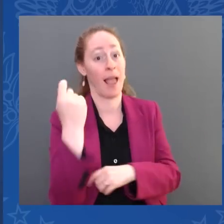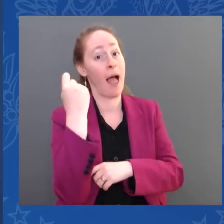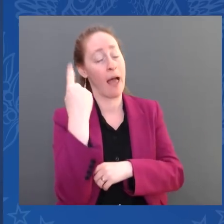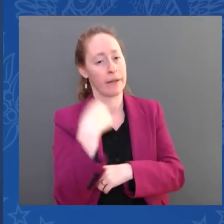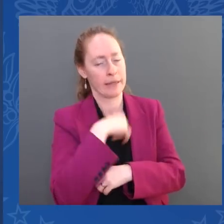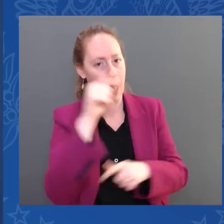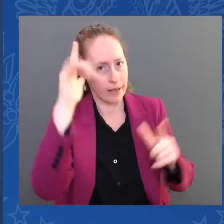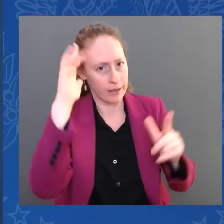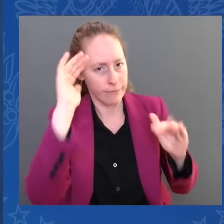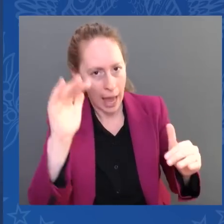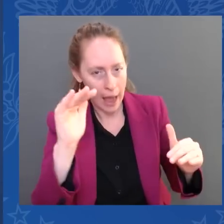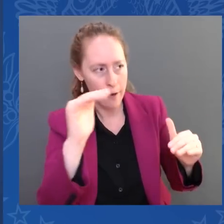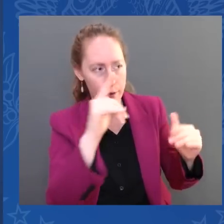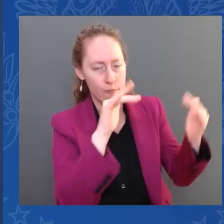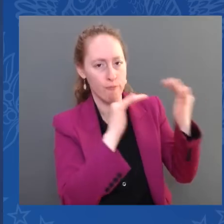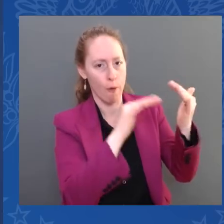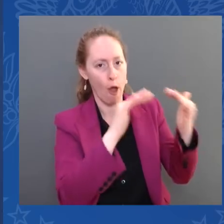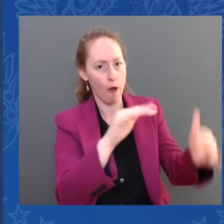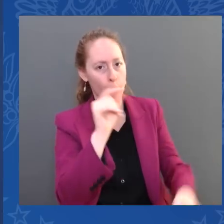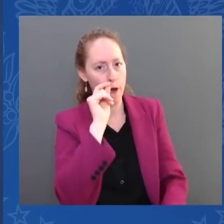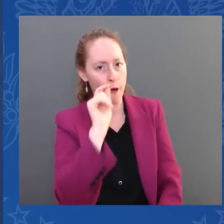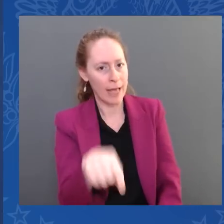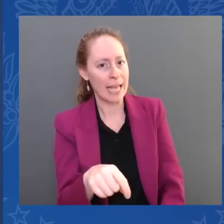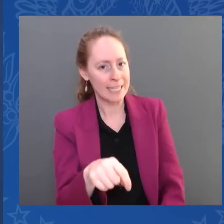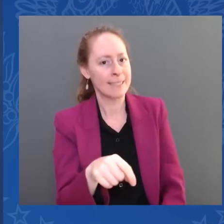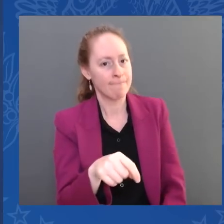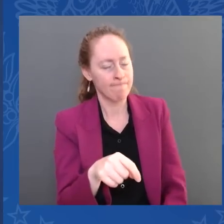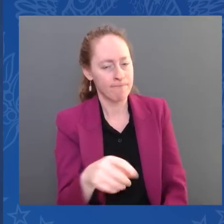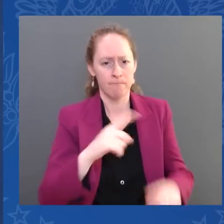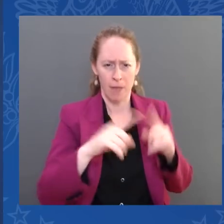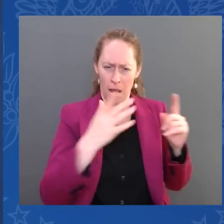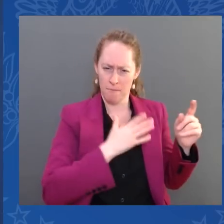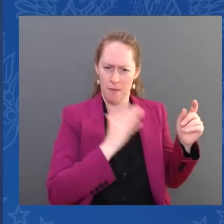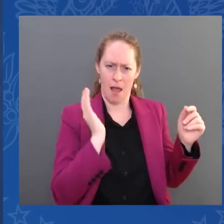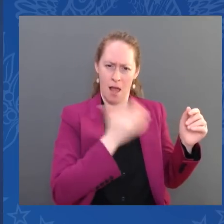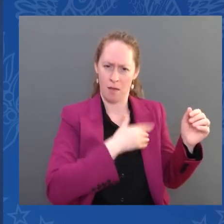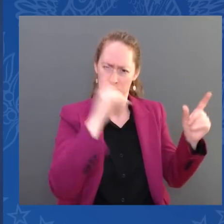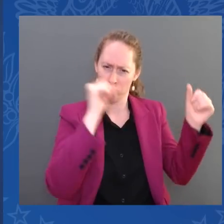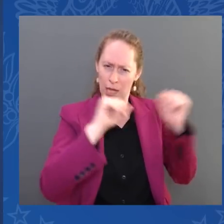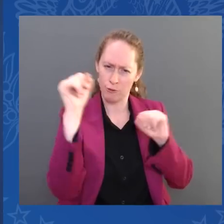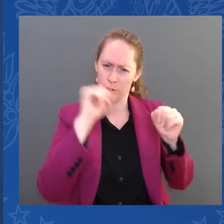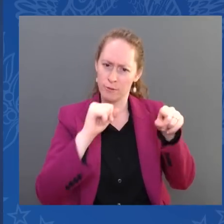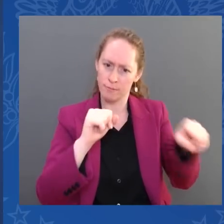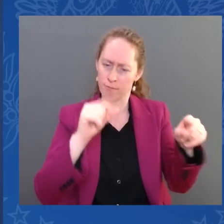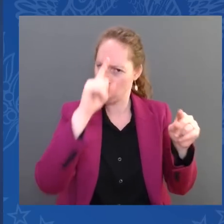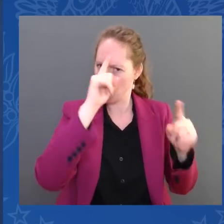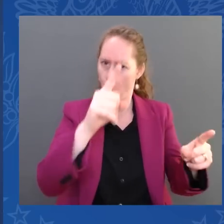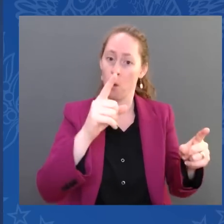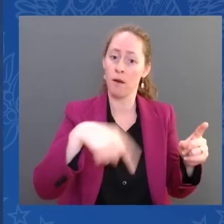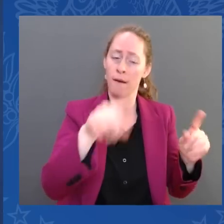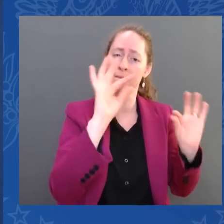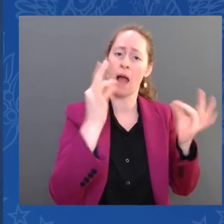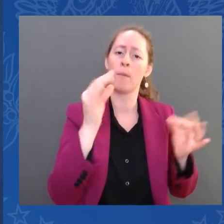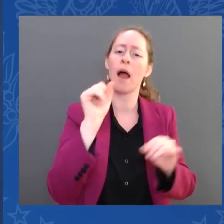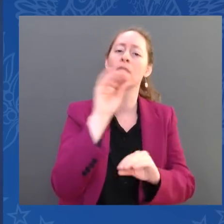it has helped our federal deficit come down. And now, because of that strategy, we're on track for a deficit to take up